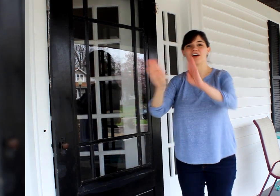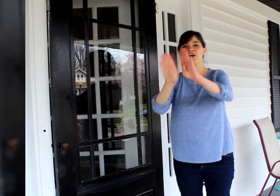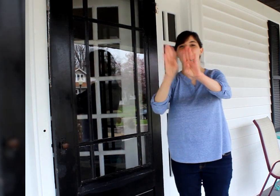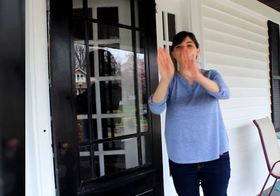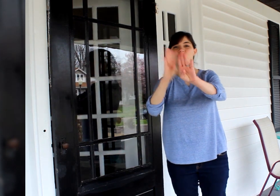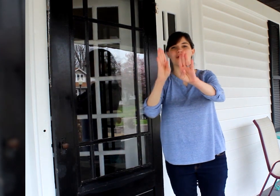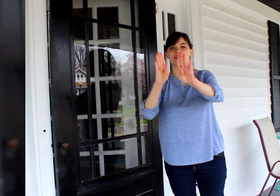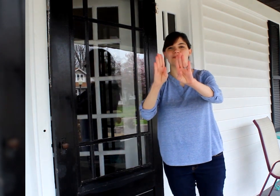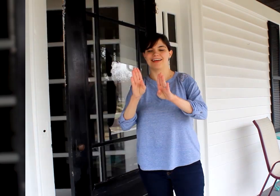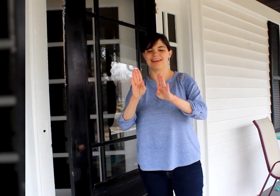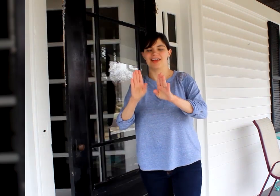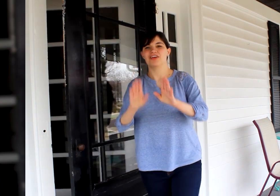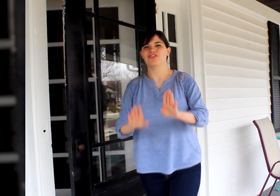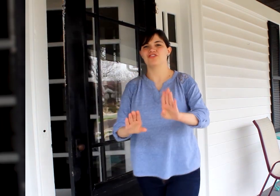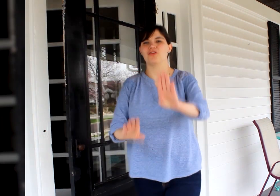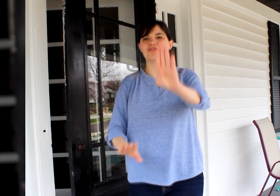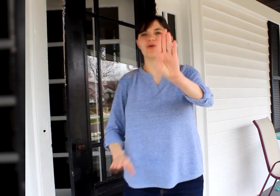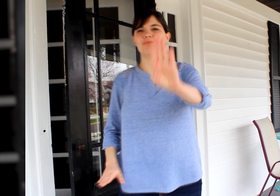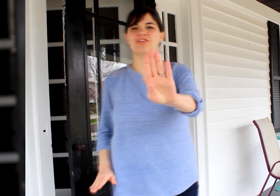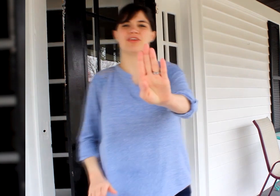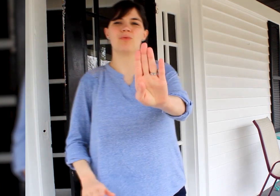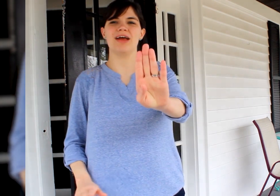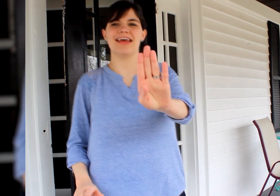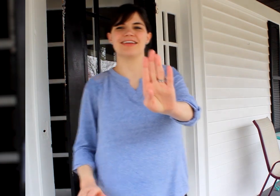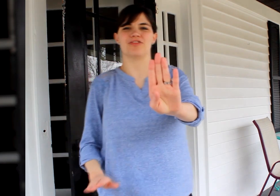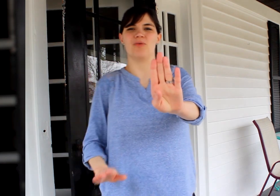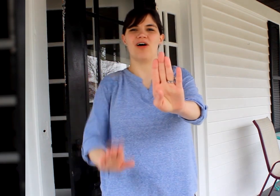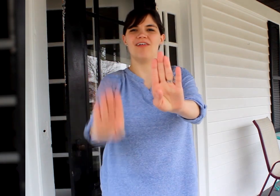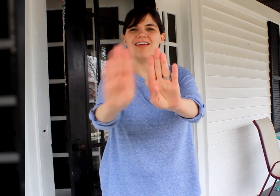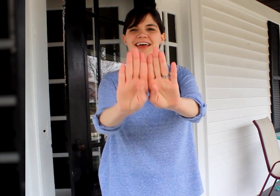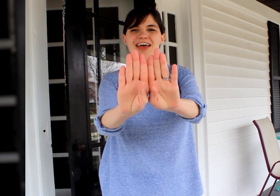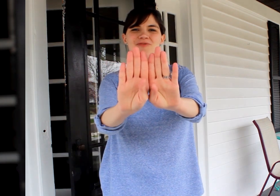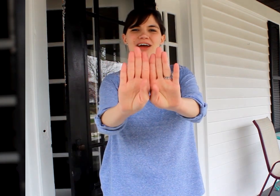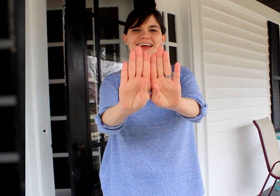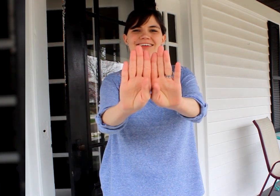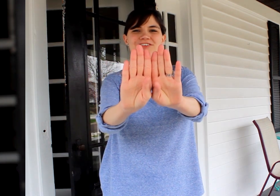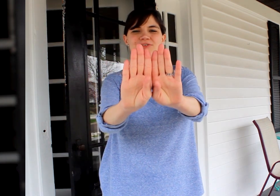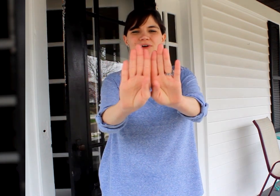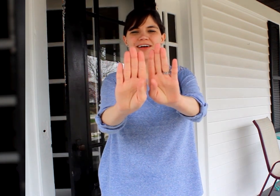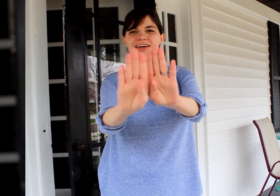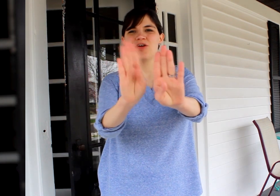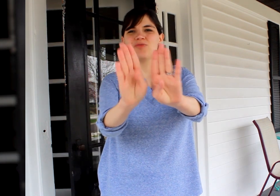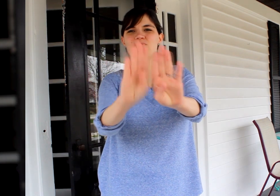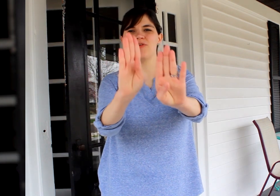the door. To show door, pretend one hand is a wall and one hand is a door. Move